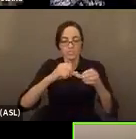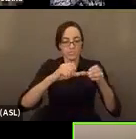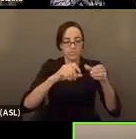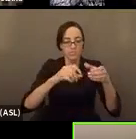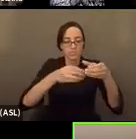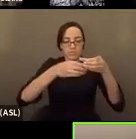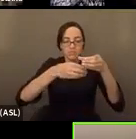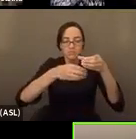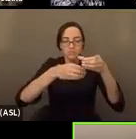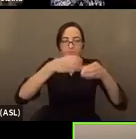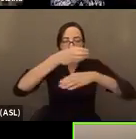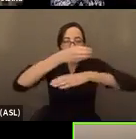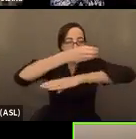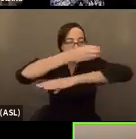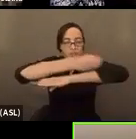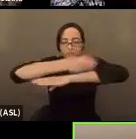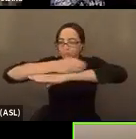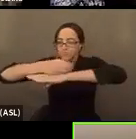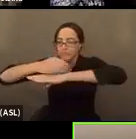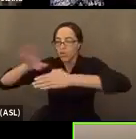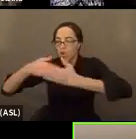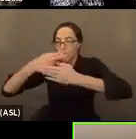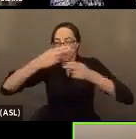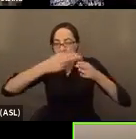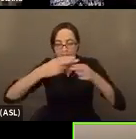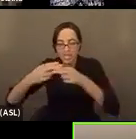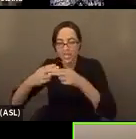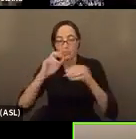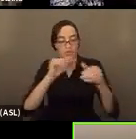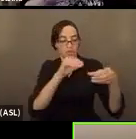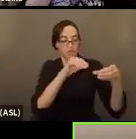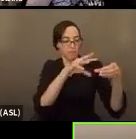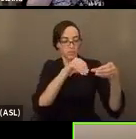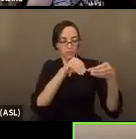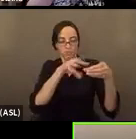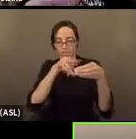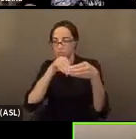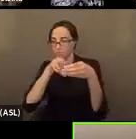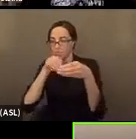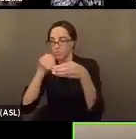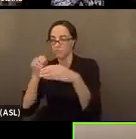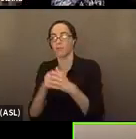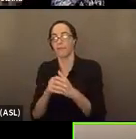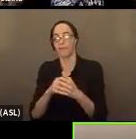during those first fires when we had literally thousands of people in evacuation centers